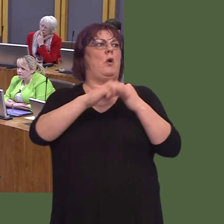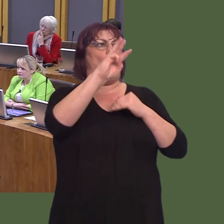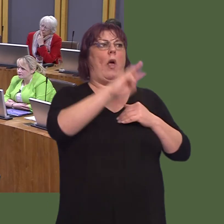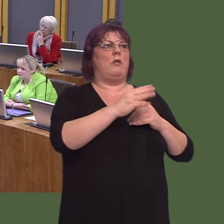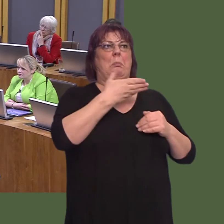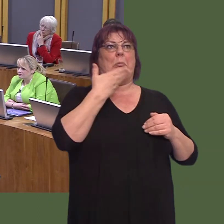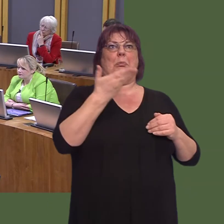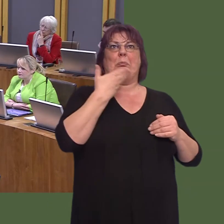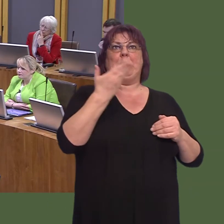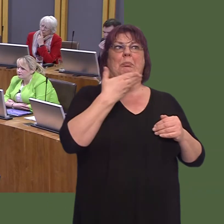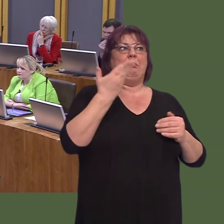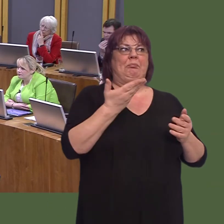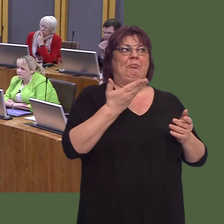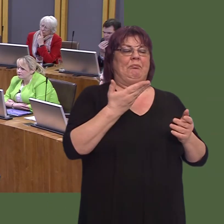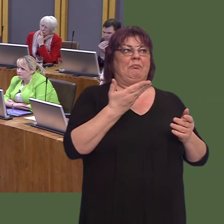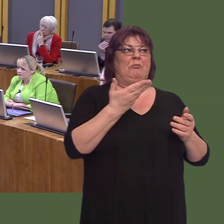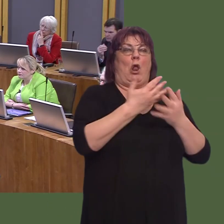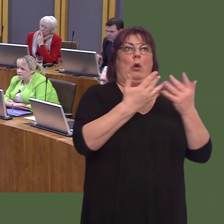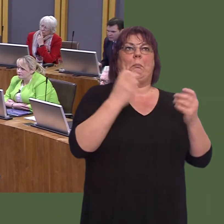People are paying over the odds for private monopolies.